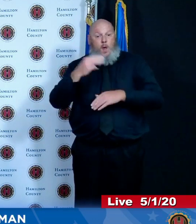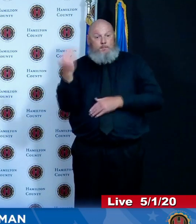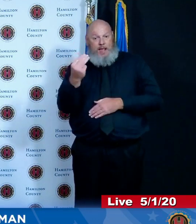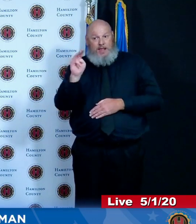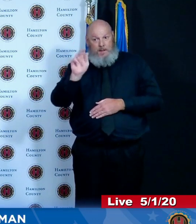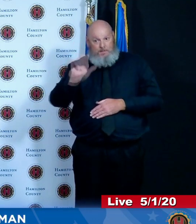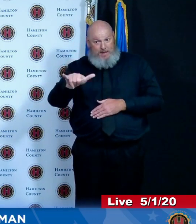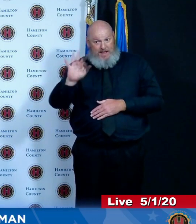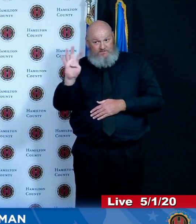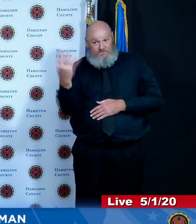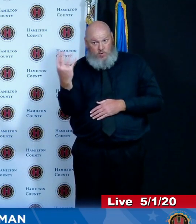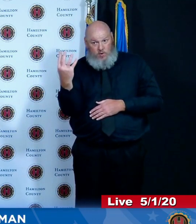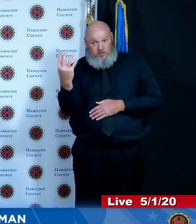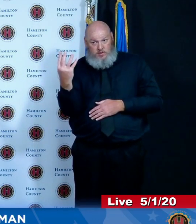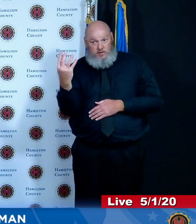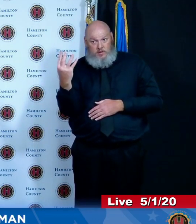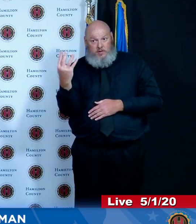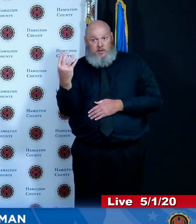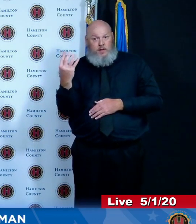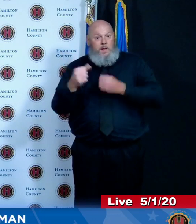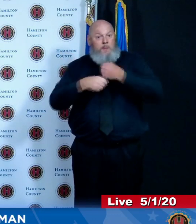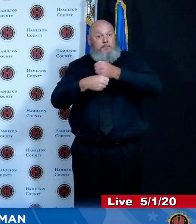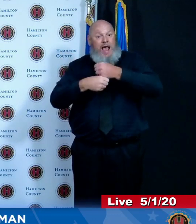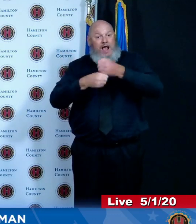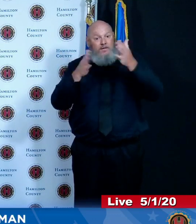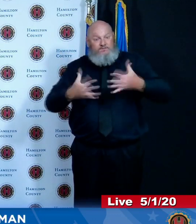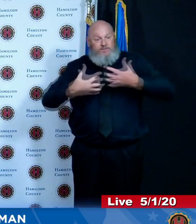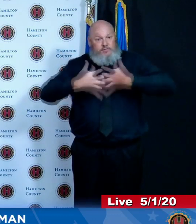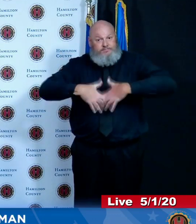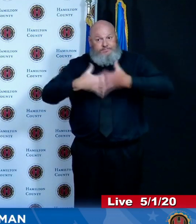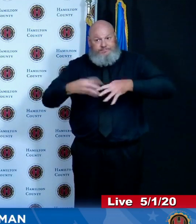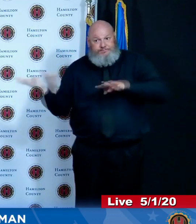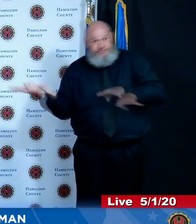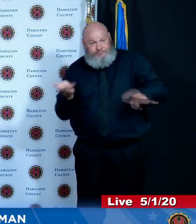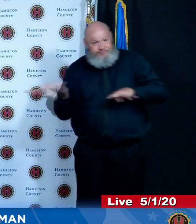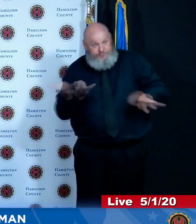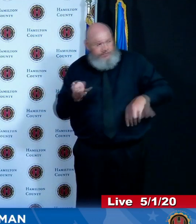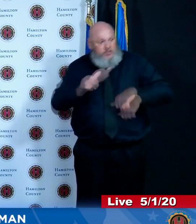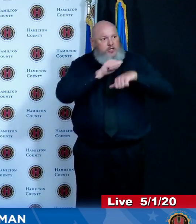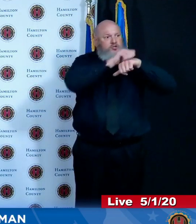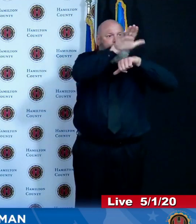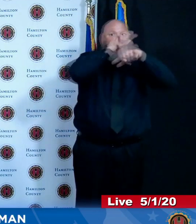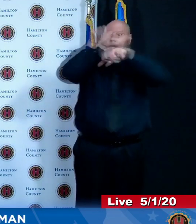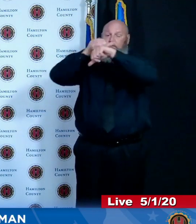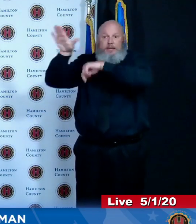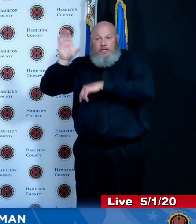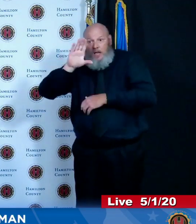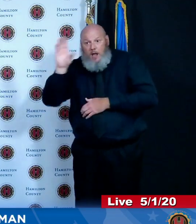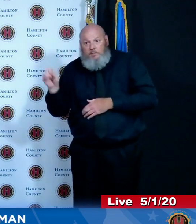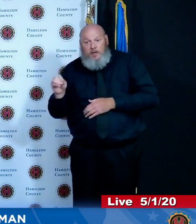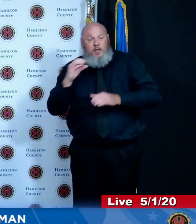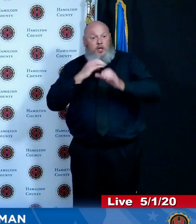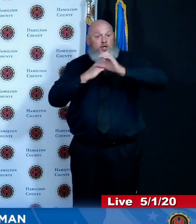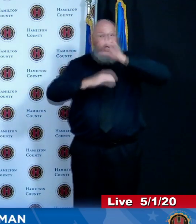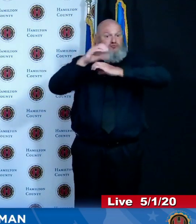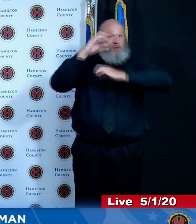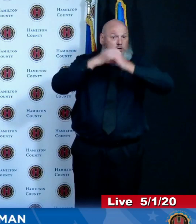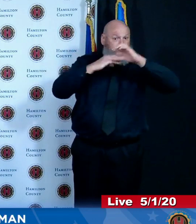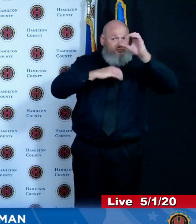of those have continued if they were deemed crucial but those that were not initially deemed crucial or essential are allowed to start back up